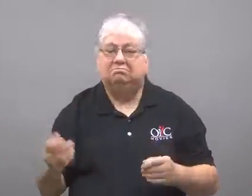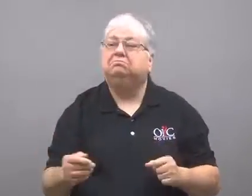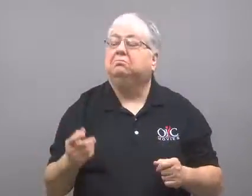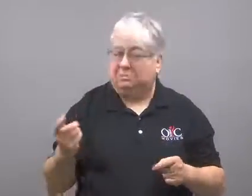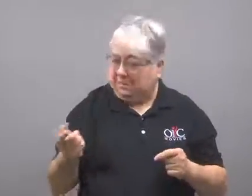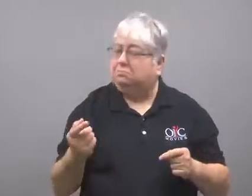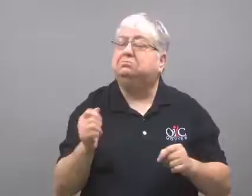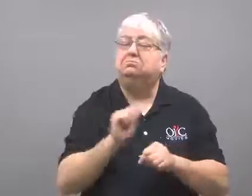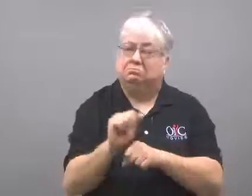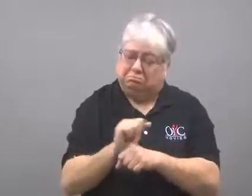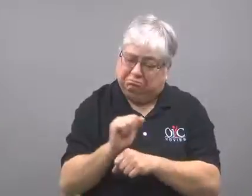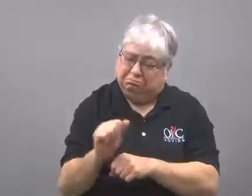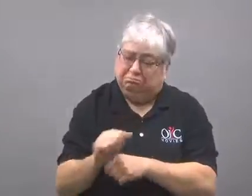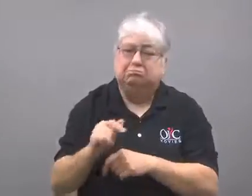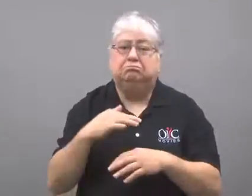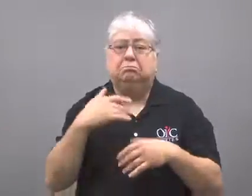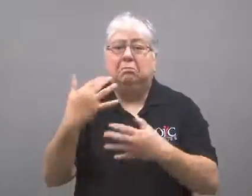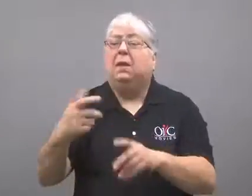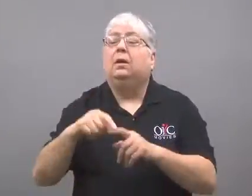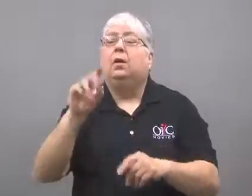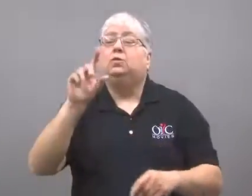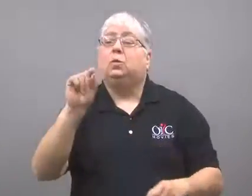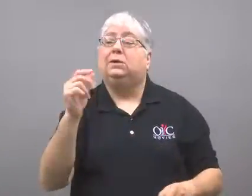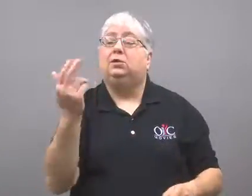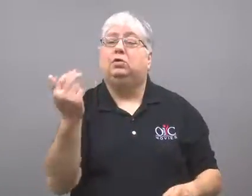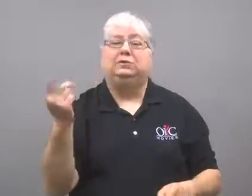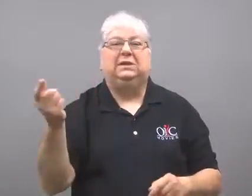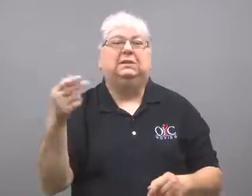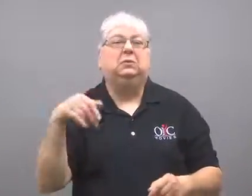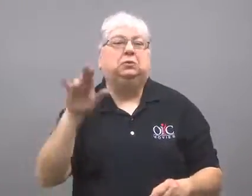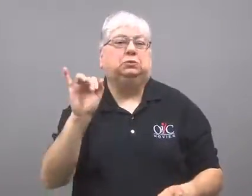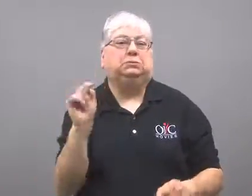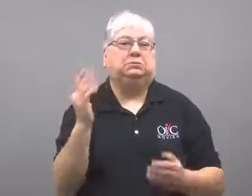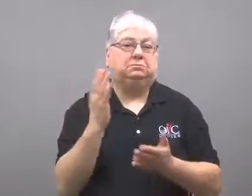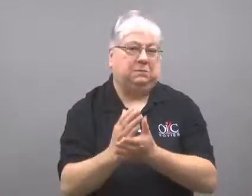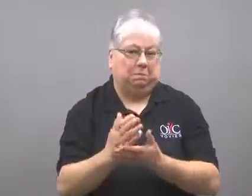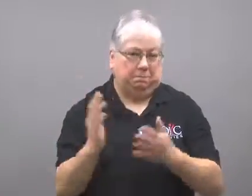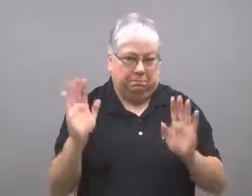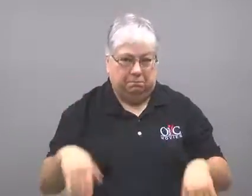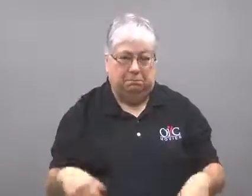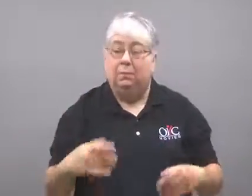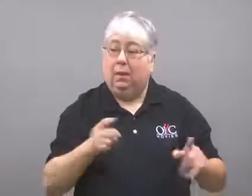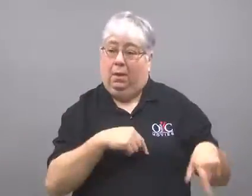She performed the duties of that job until she resigned in 2013.